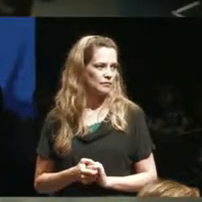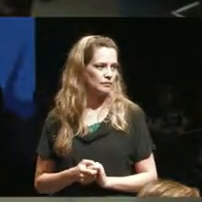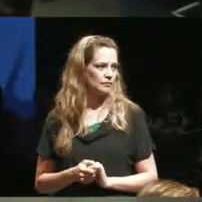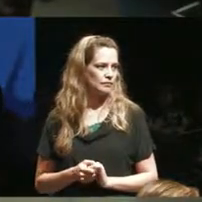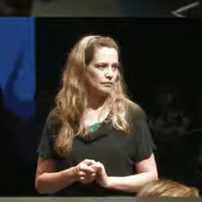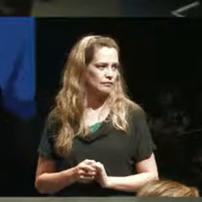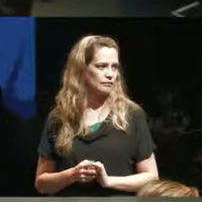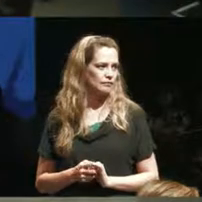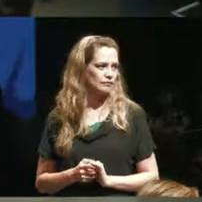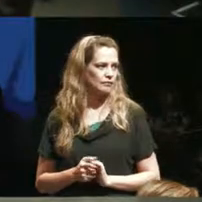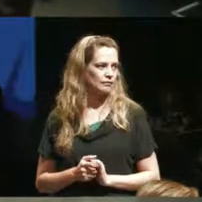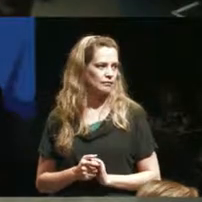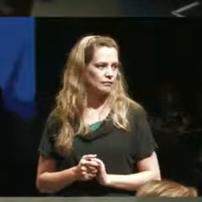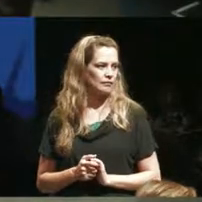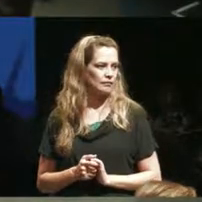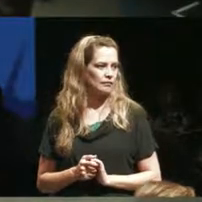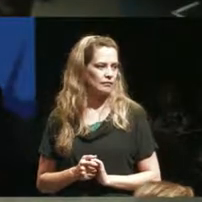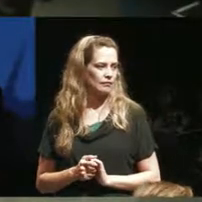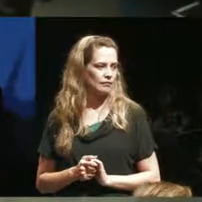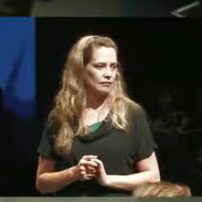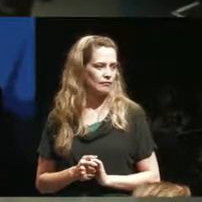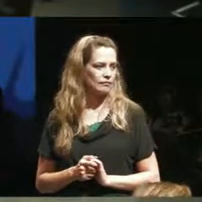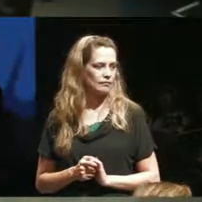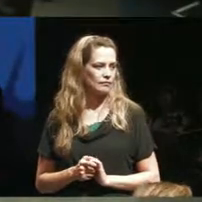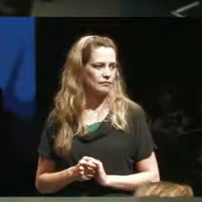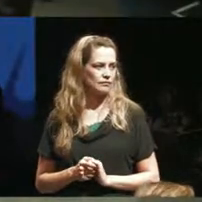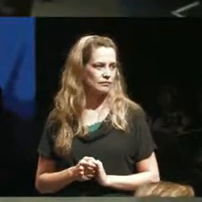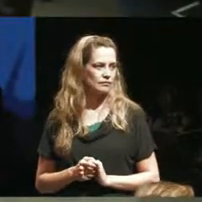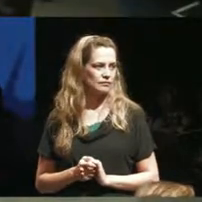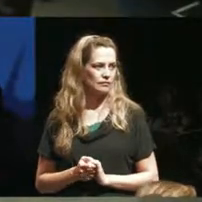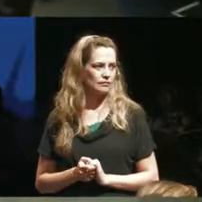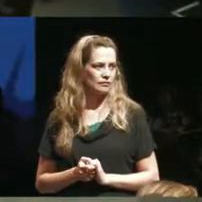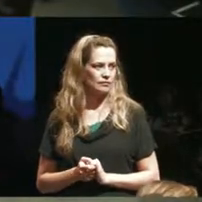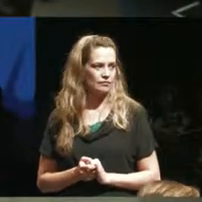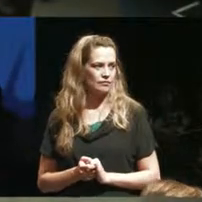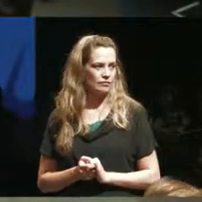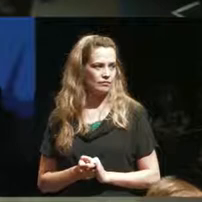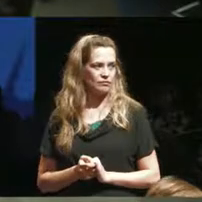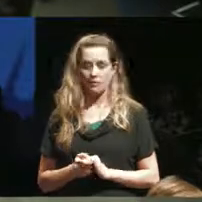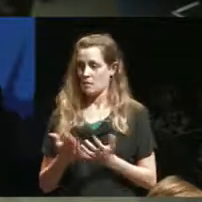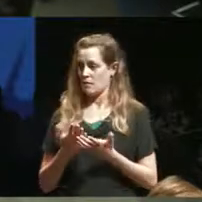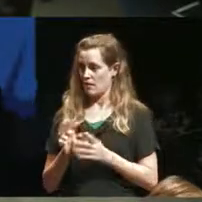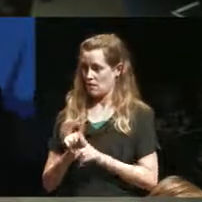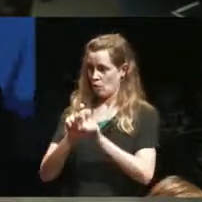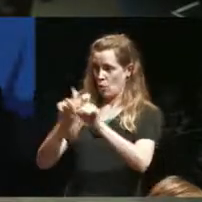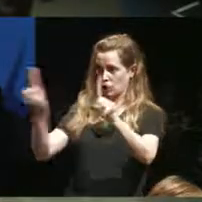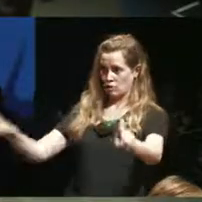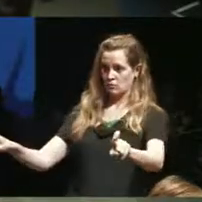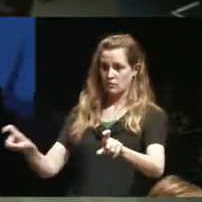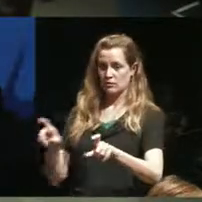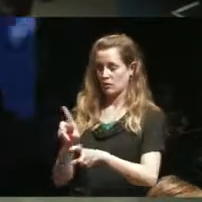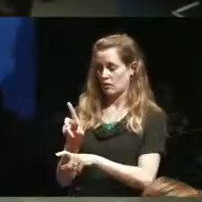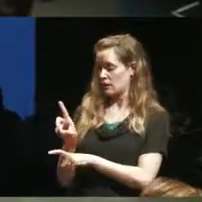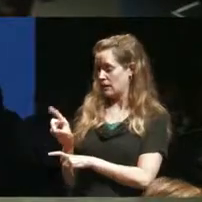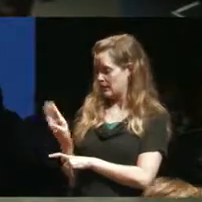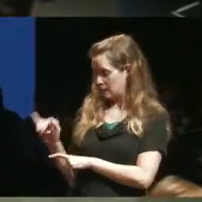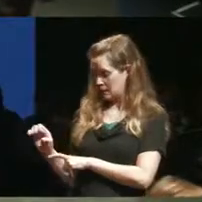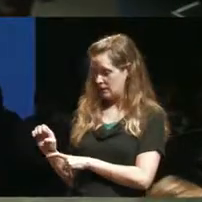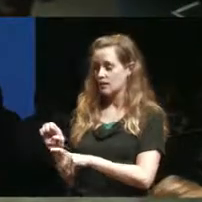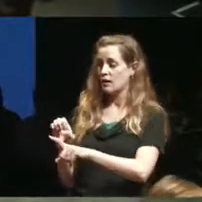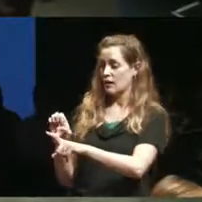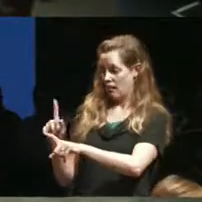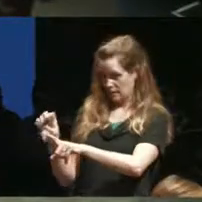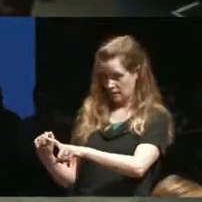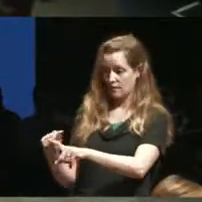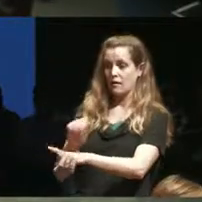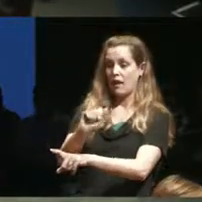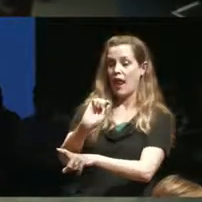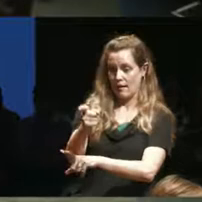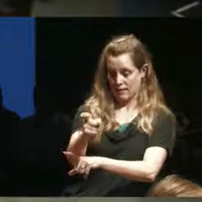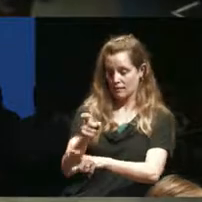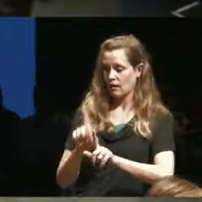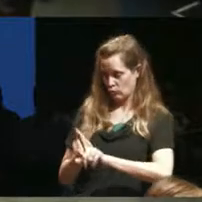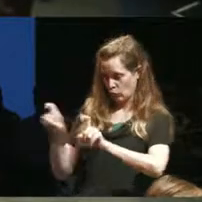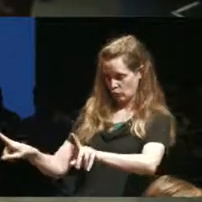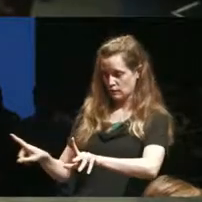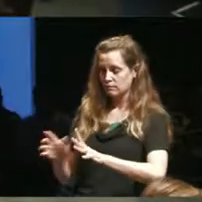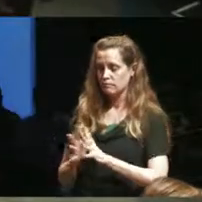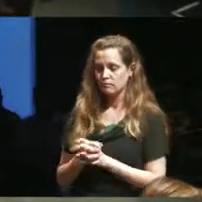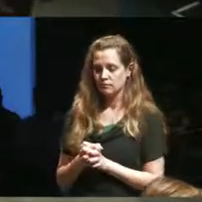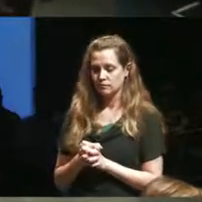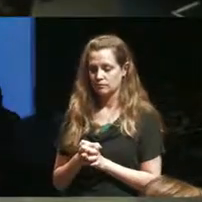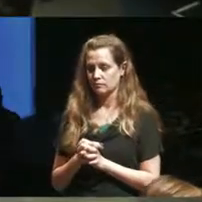okay one question that I have the deputy and Alex and Eliza is and I think